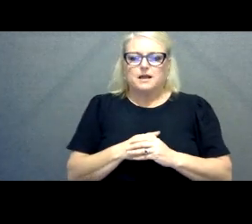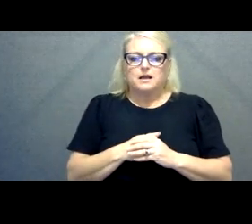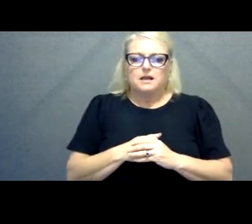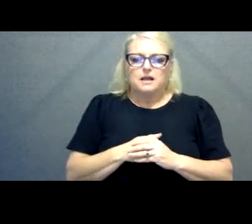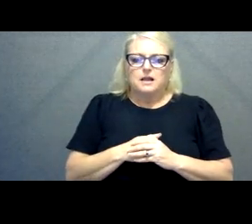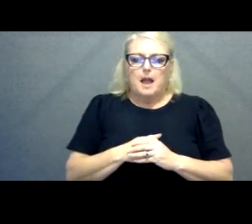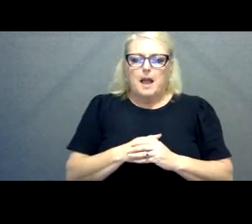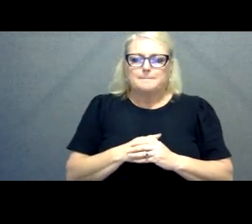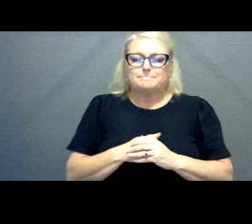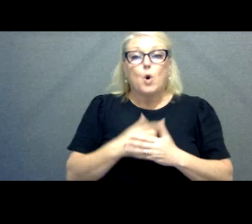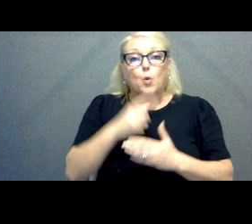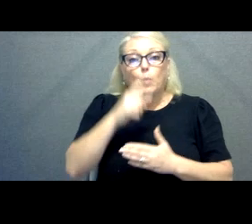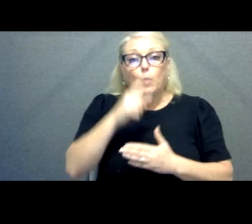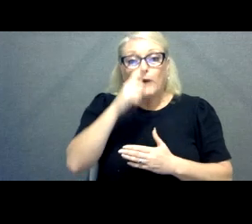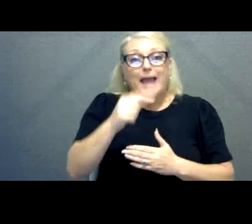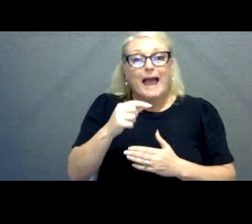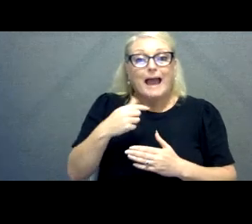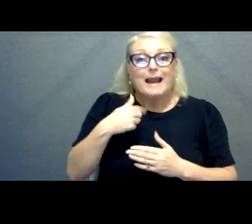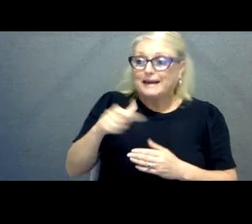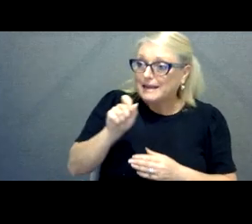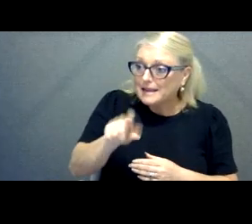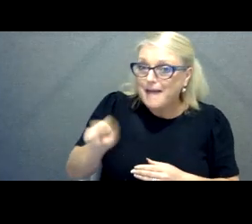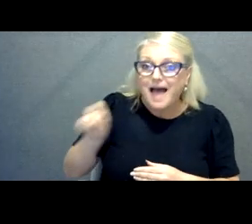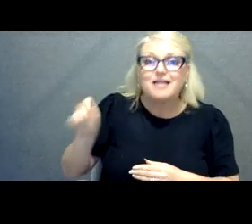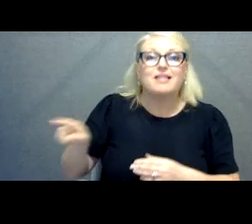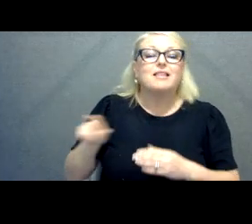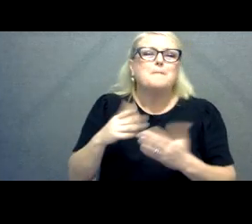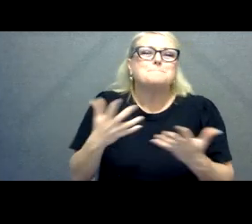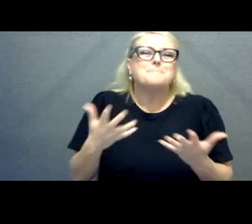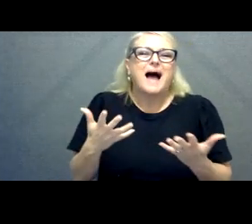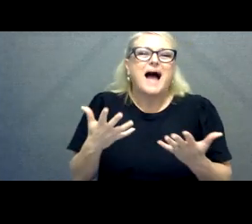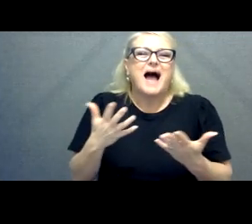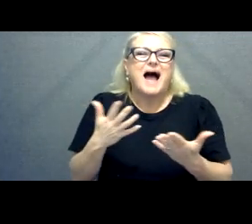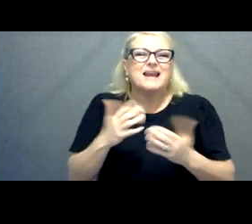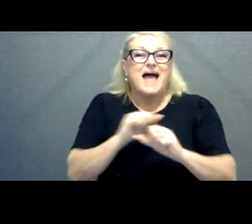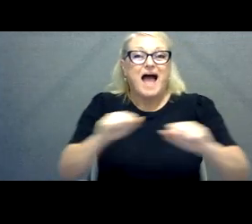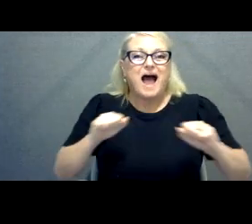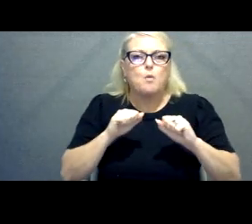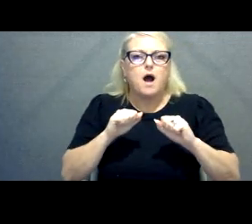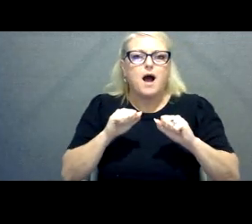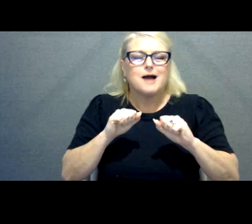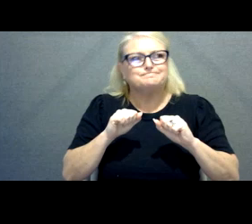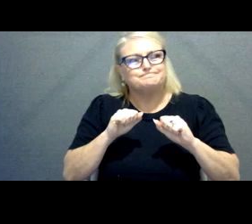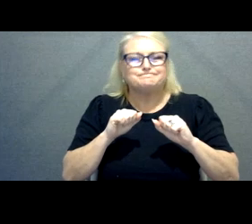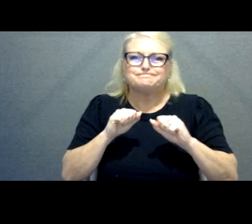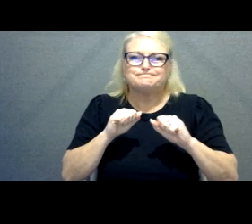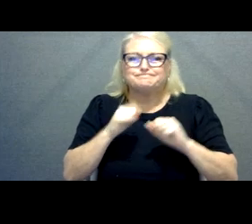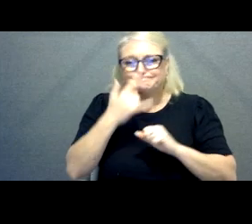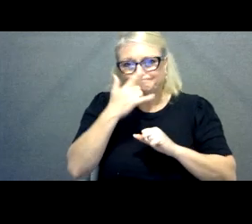email where we can but our system is we do have some system limitations so um at the end of the